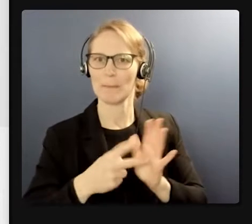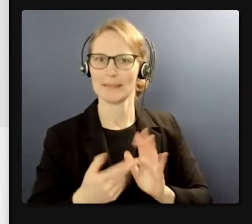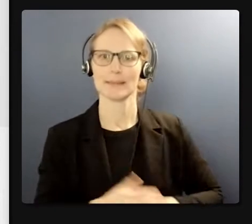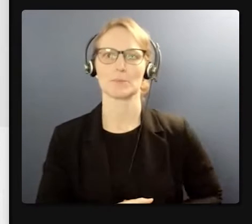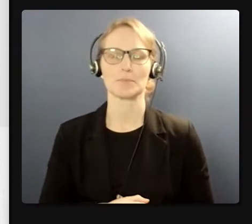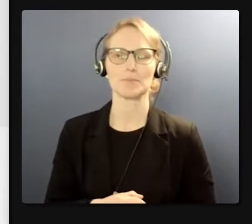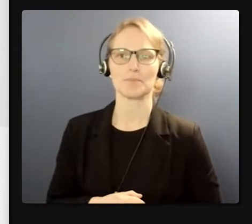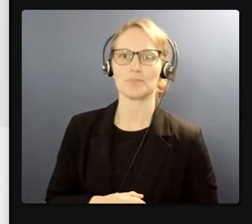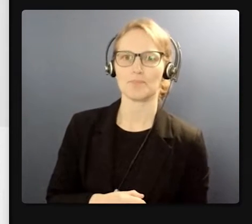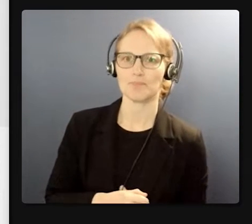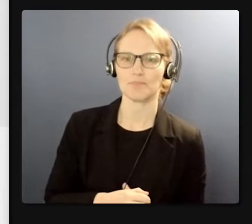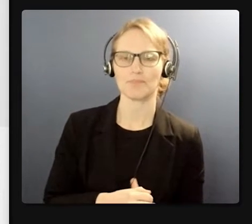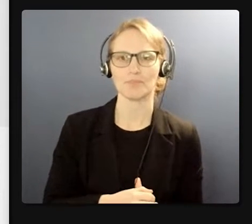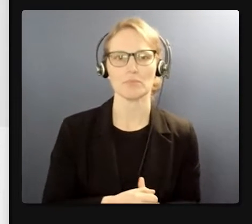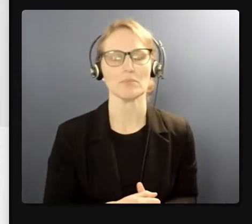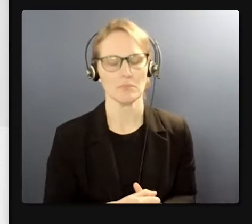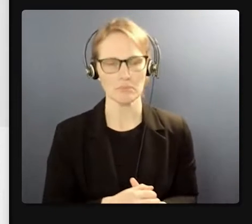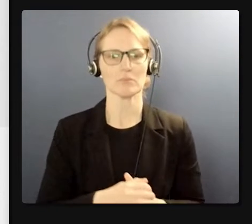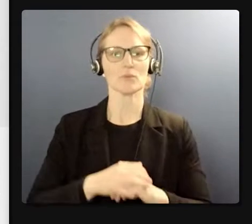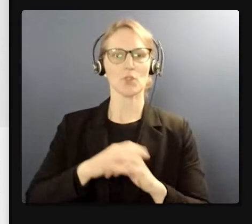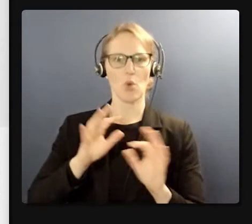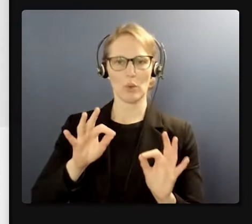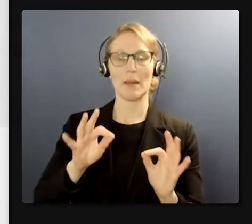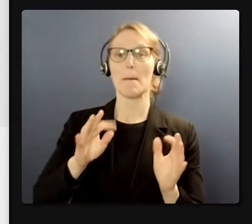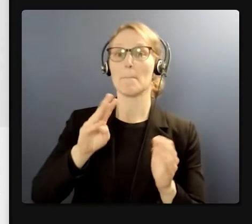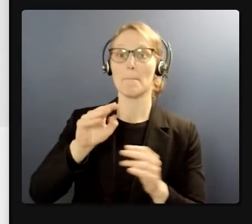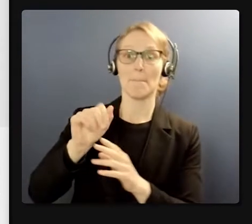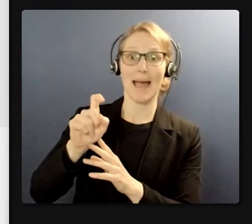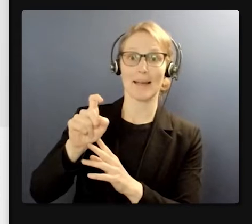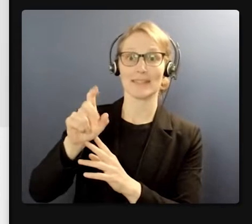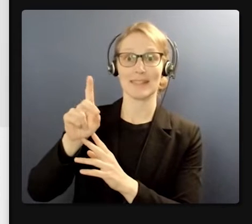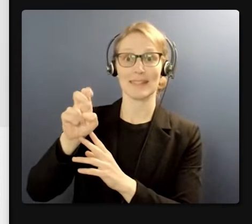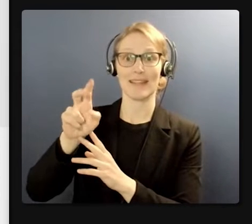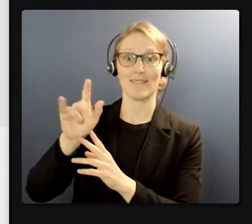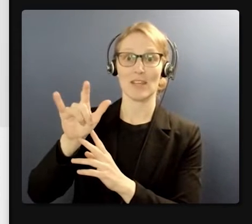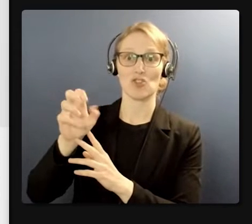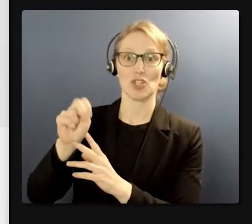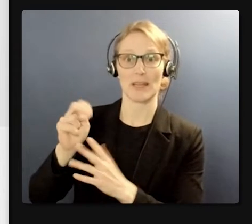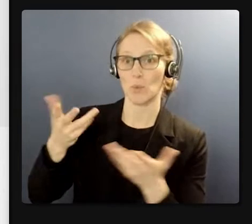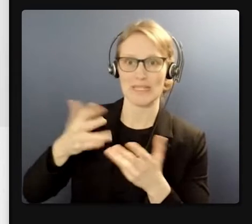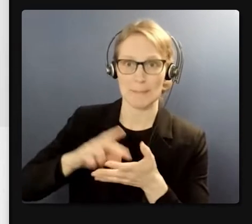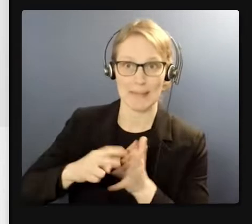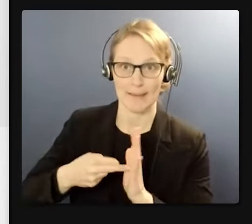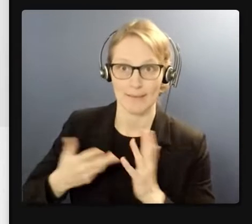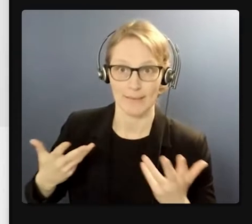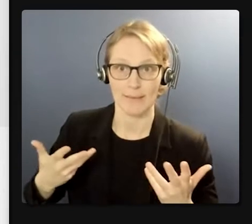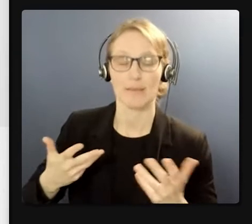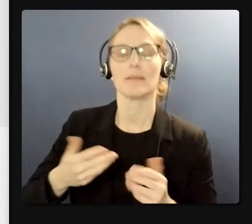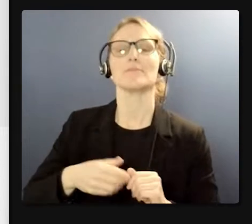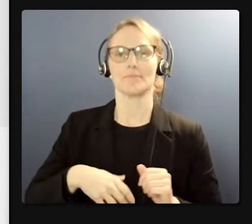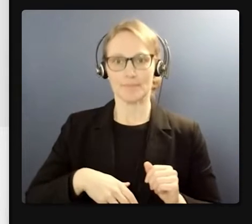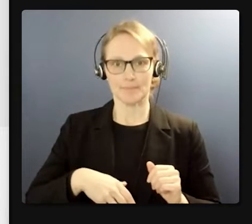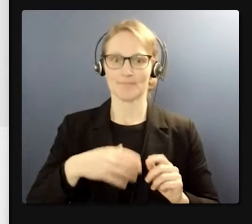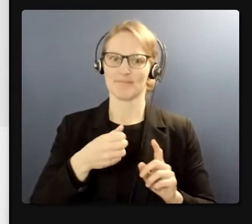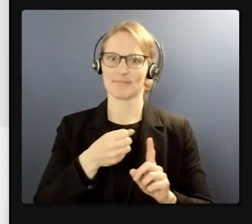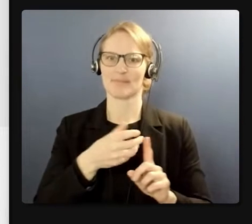Well, here's an example of a triangle well or actually a surface.